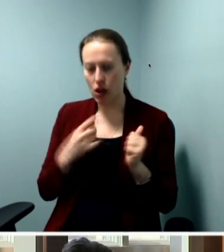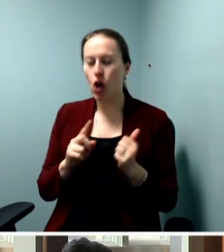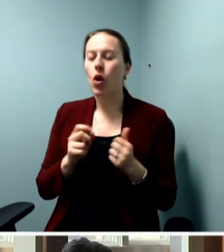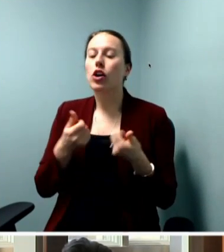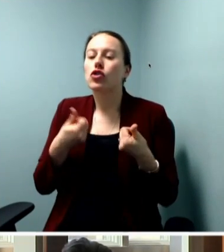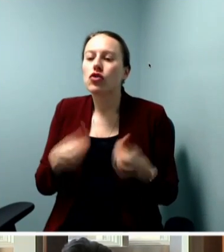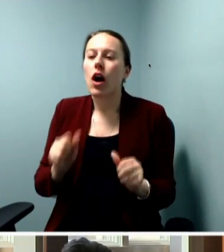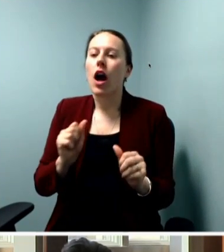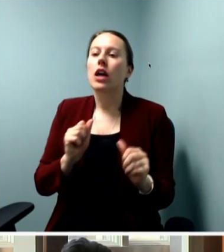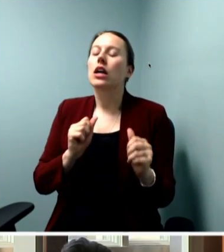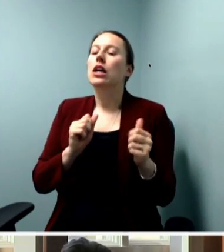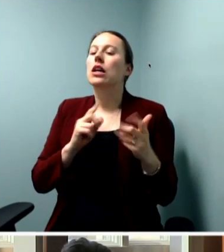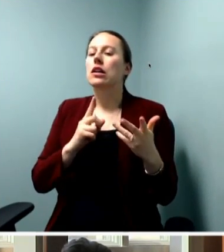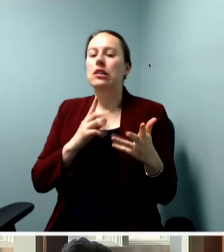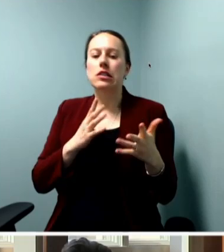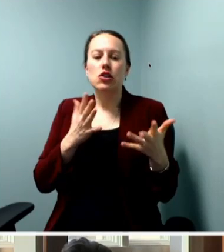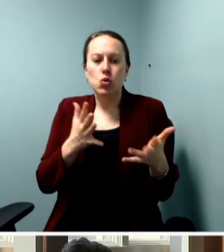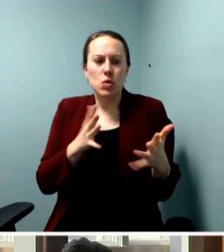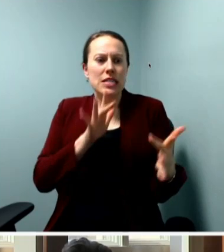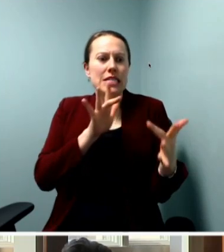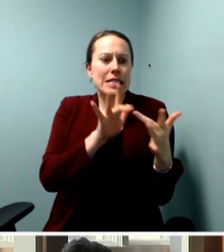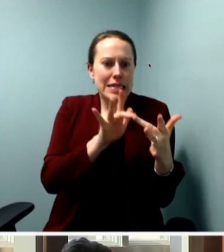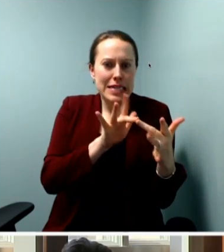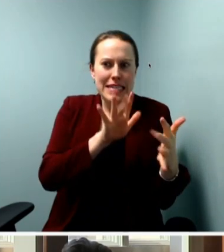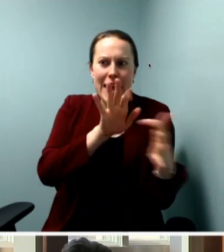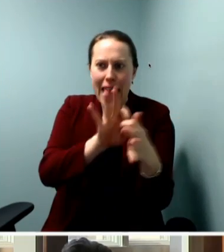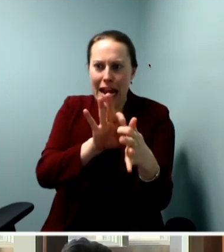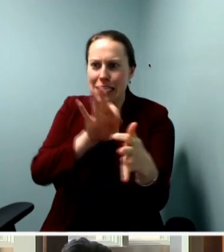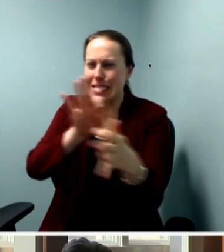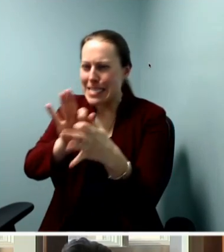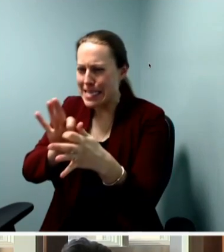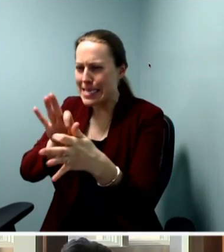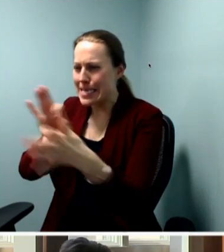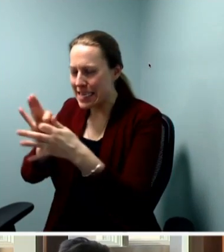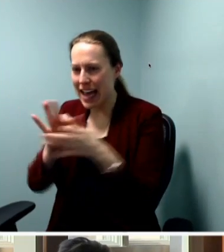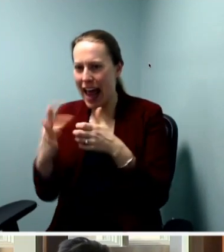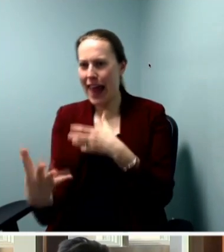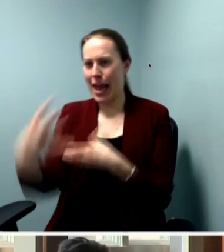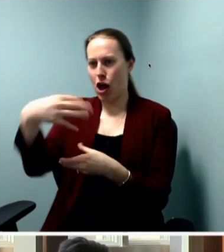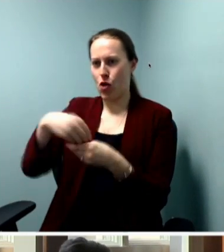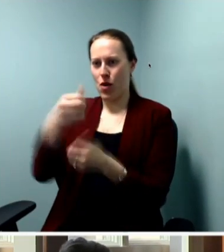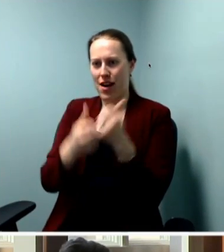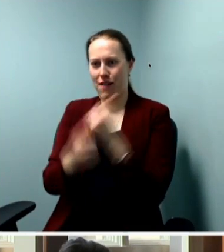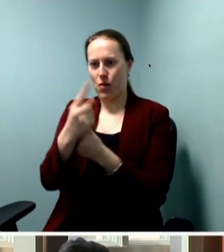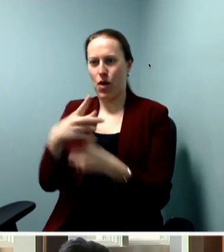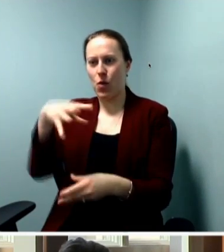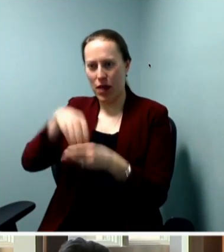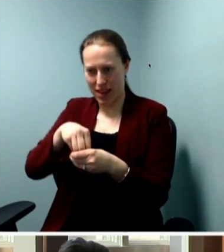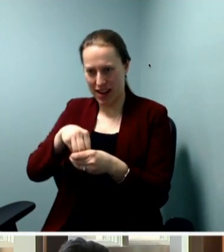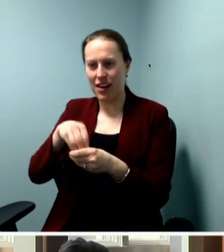to make connections and to include everyone in artistic education and artistic opportunities